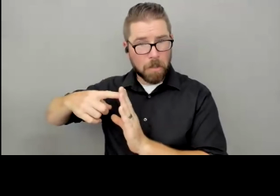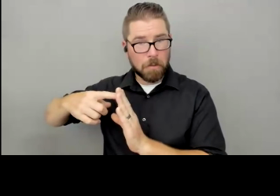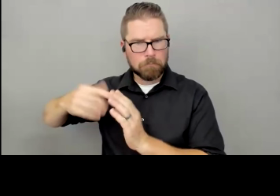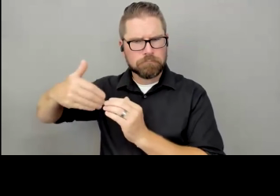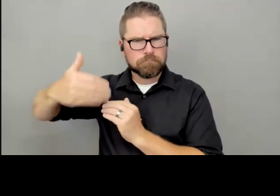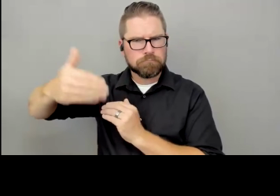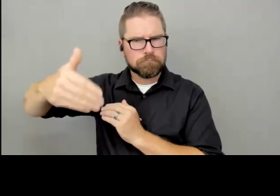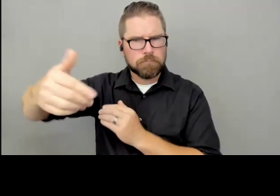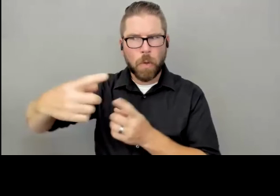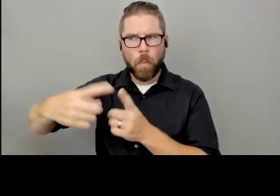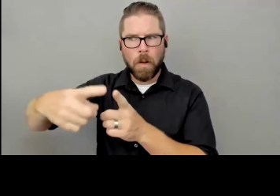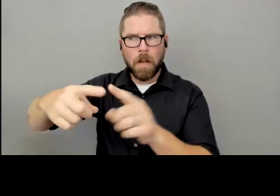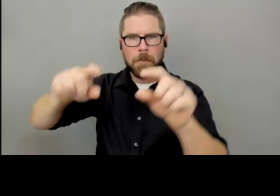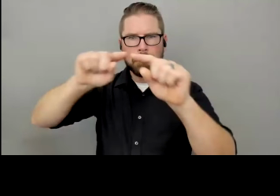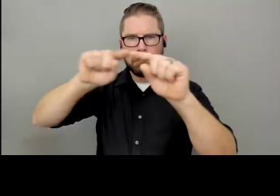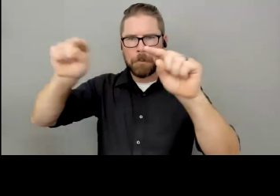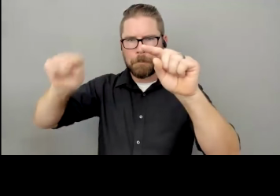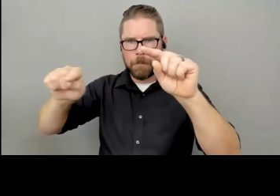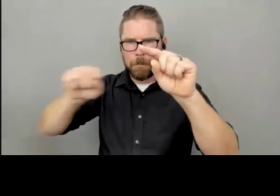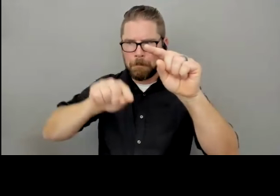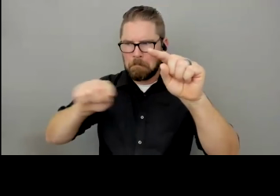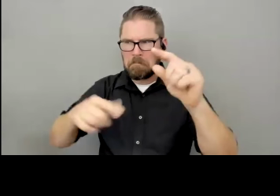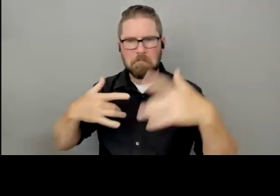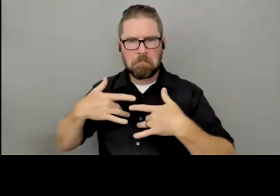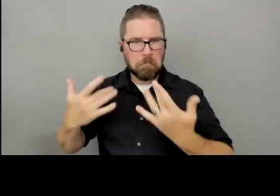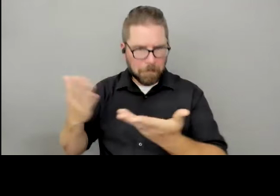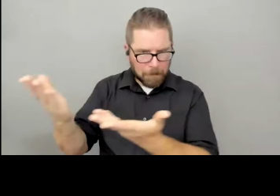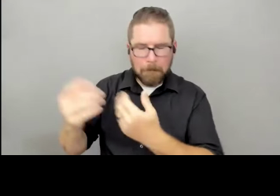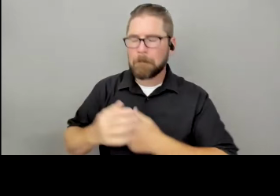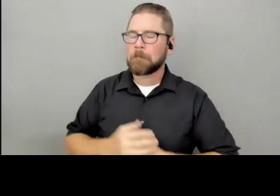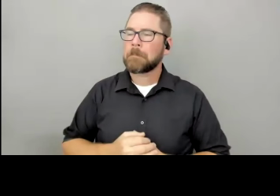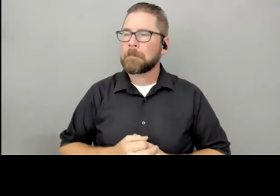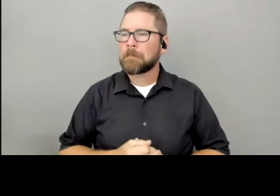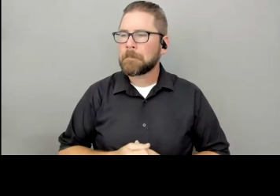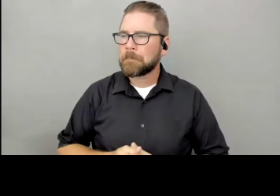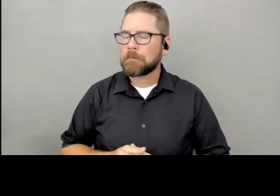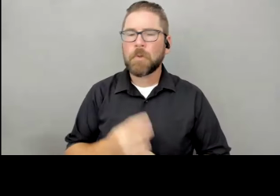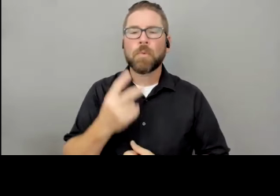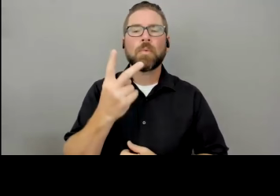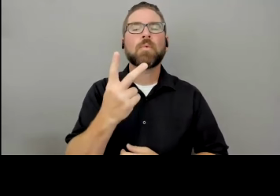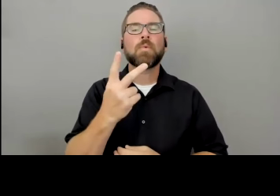So we have two types of flags. We have our, concern with your progress,